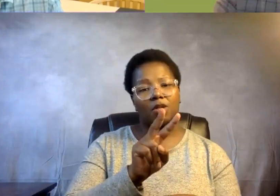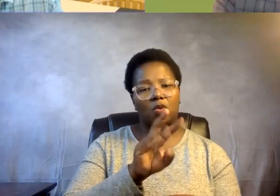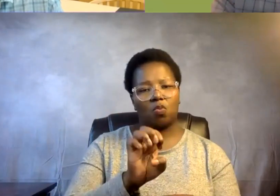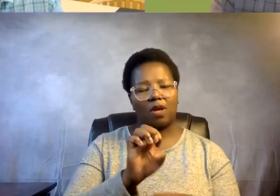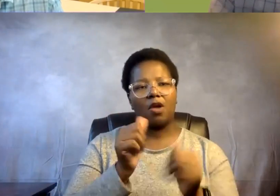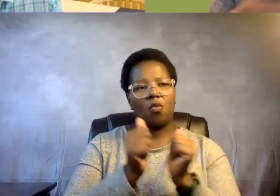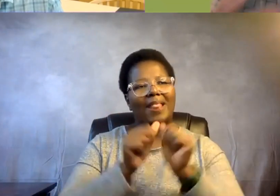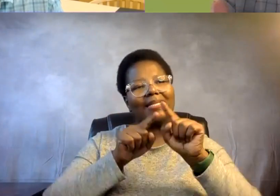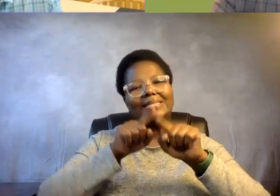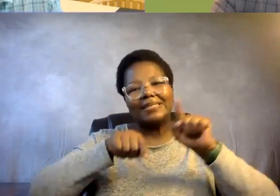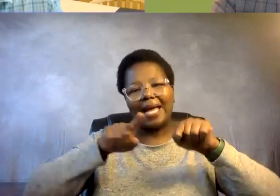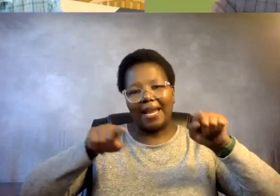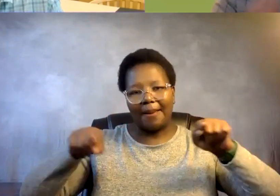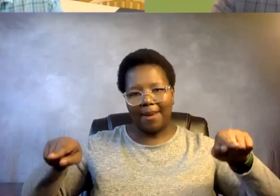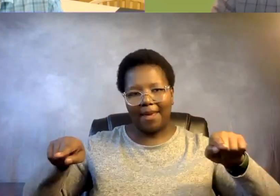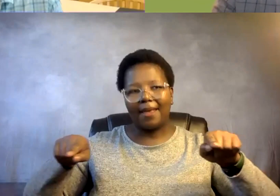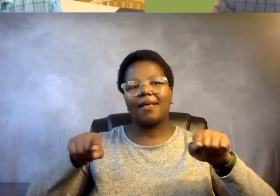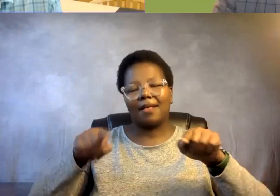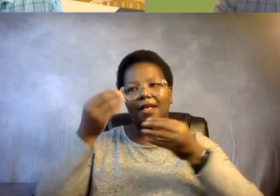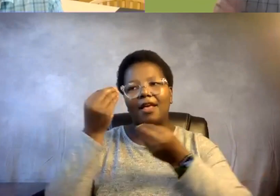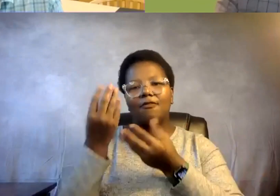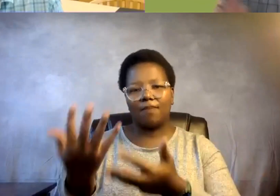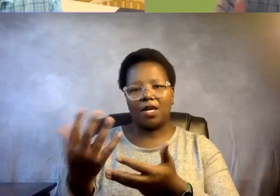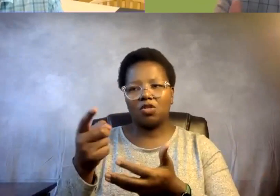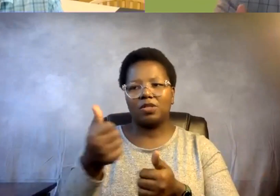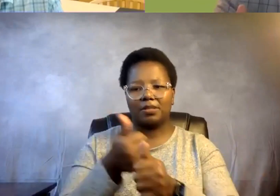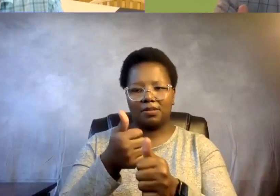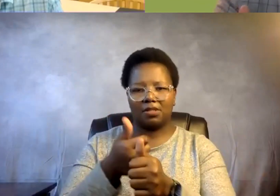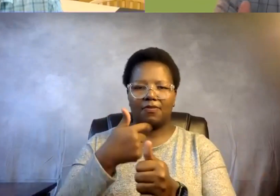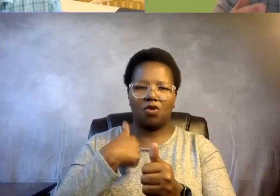you can trigger dynamic content, you can interact with a page, and then activate the WAVE extension